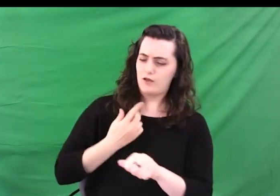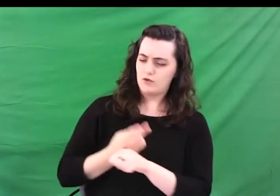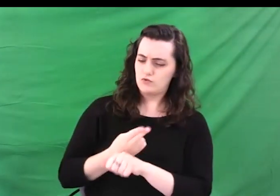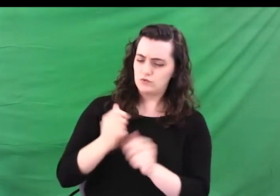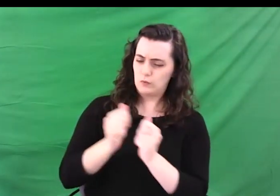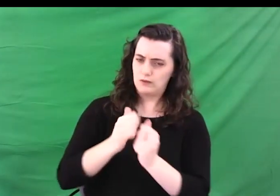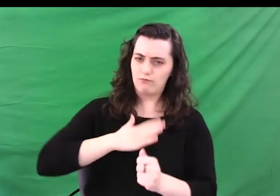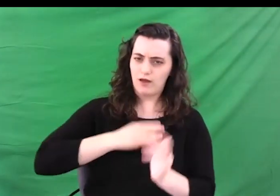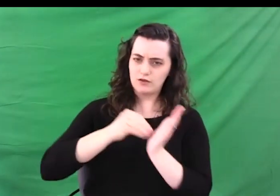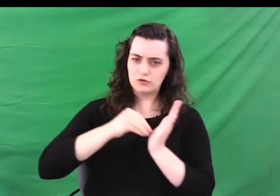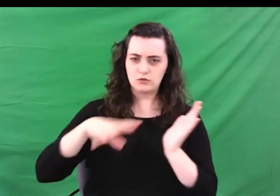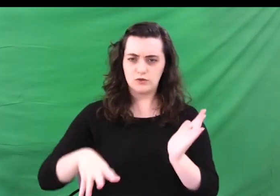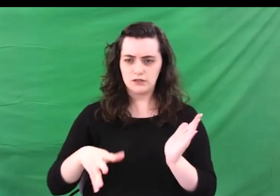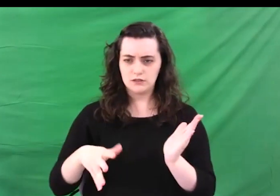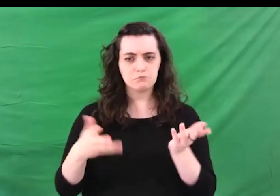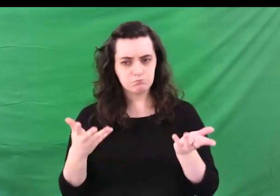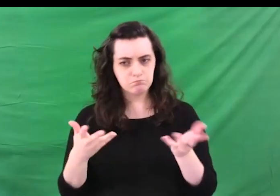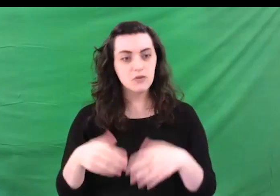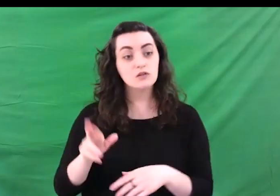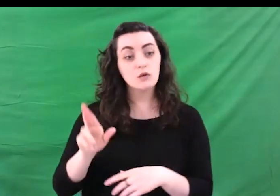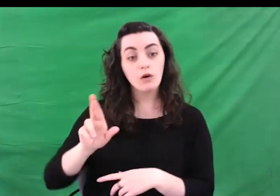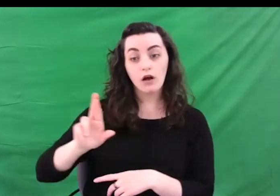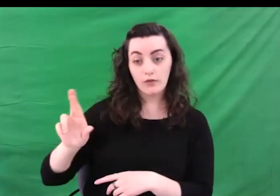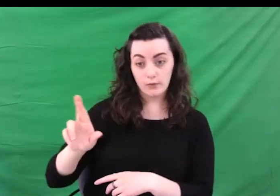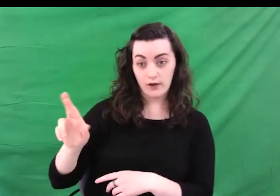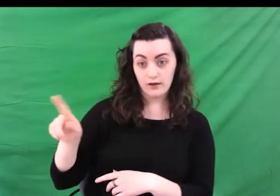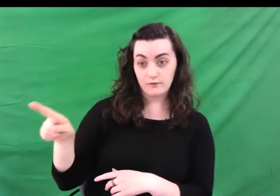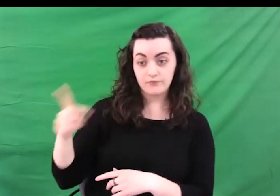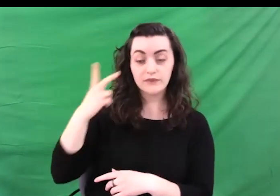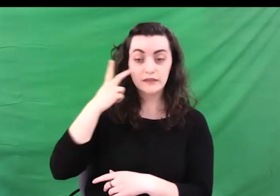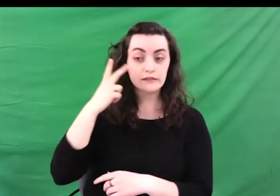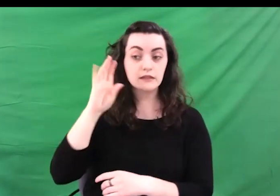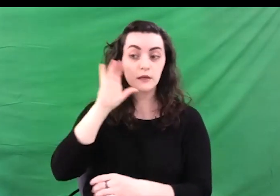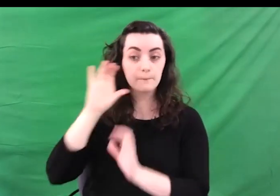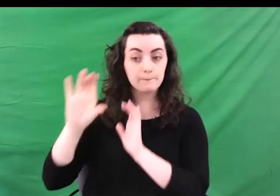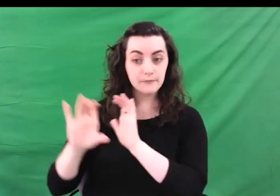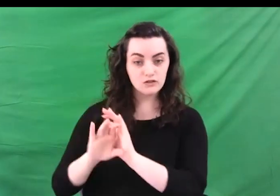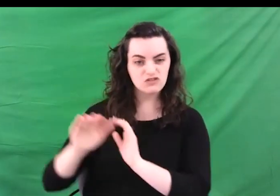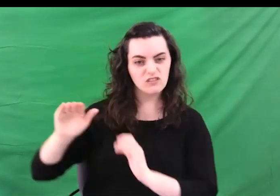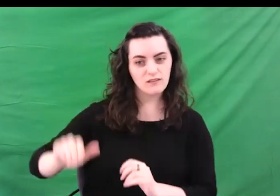So on the right, you will see a picture of a little girl,